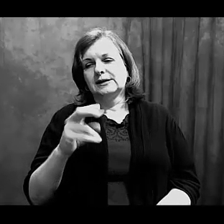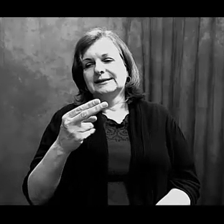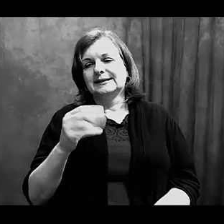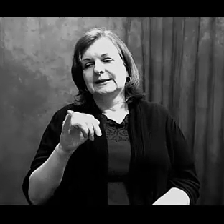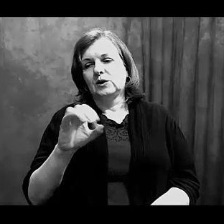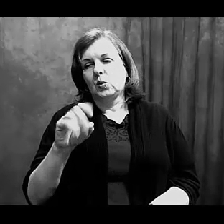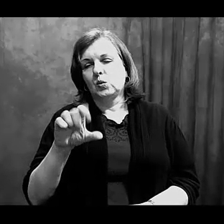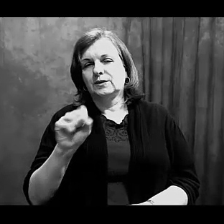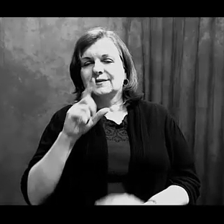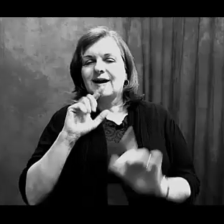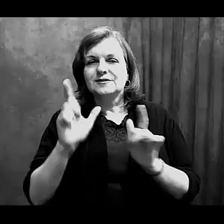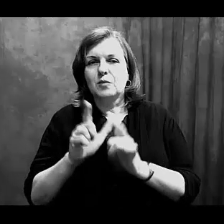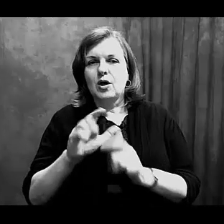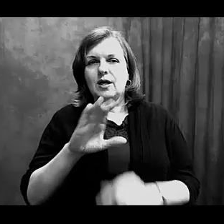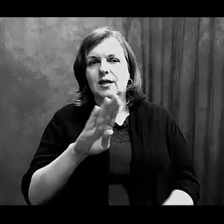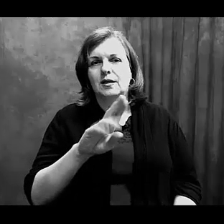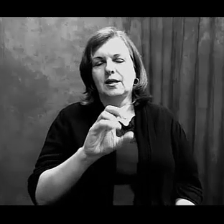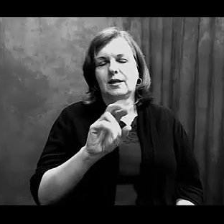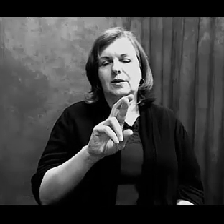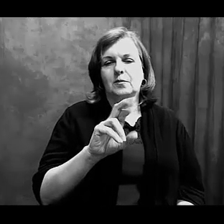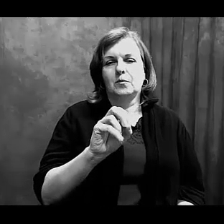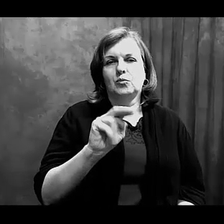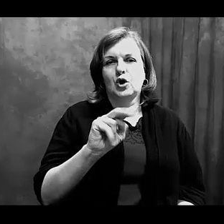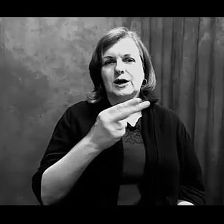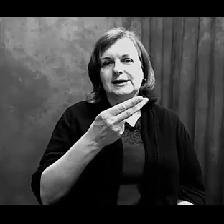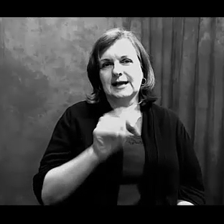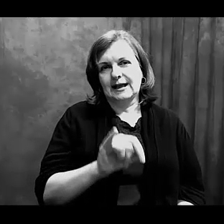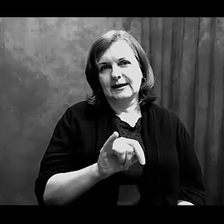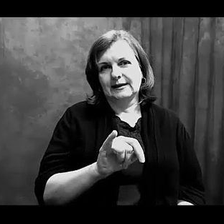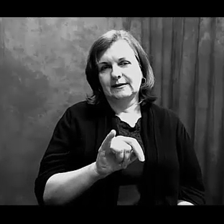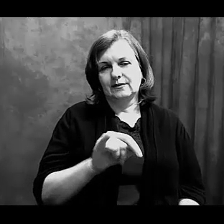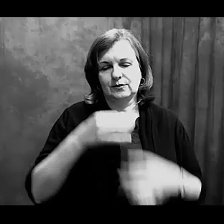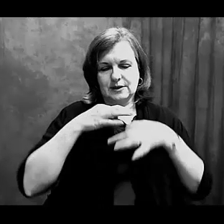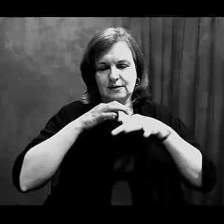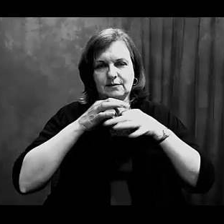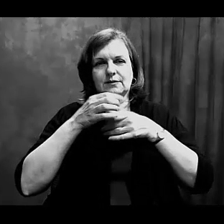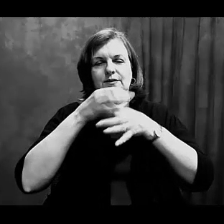brochioles are tiny are smaller in diameter